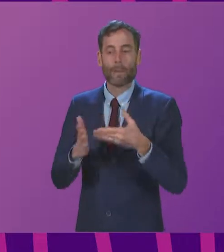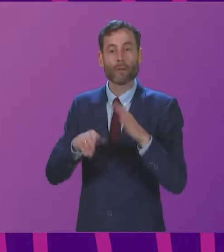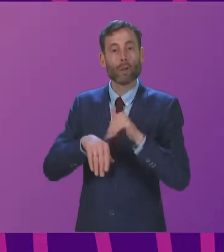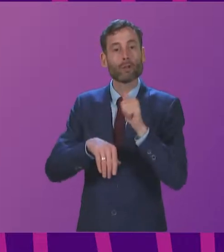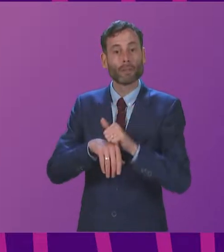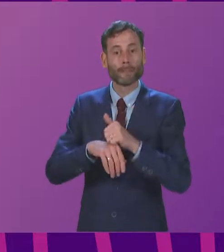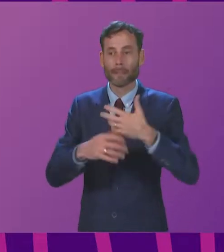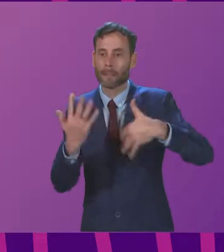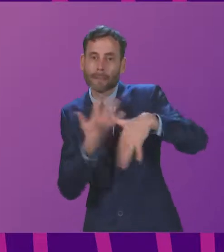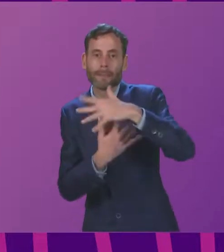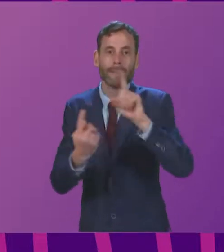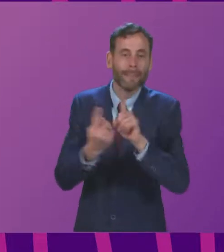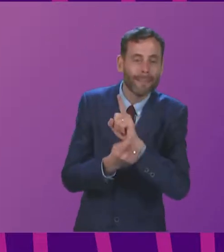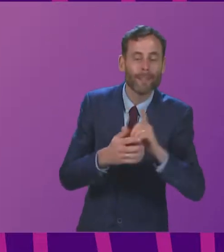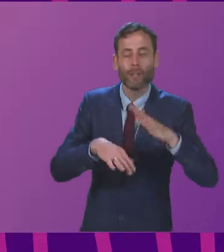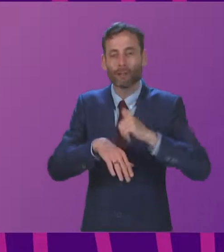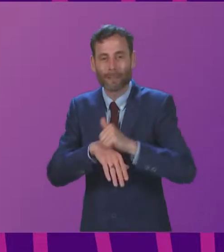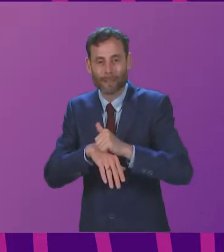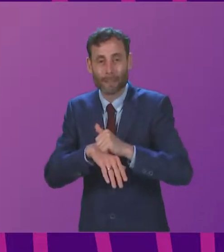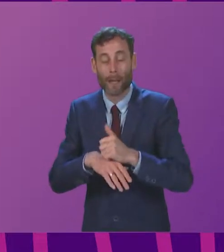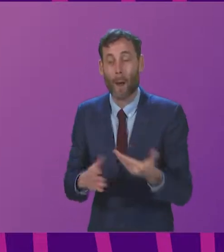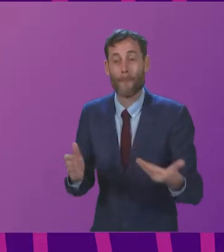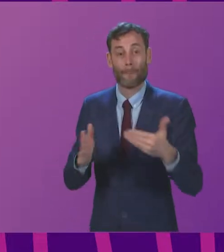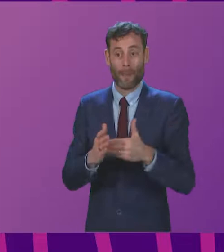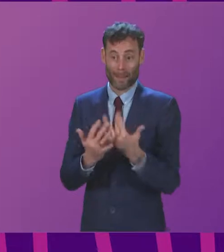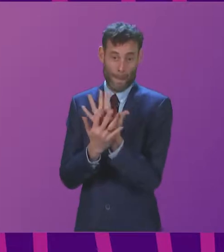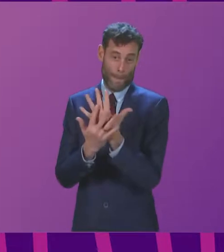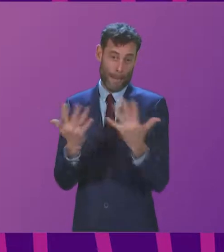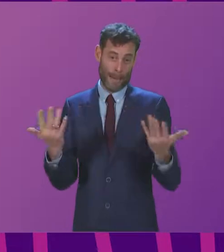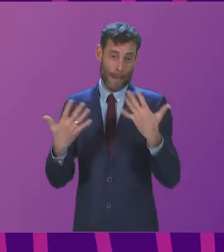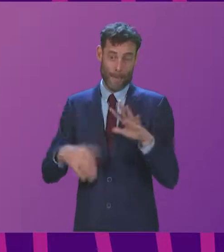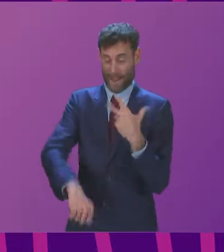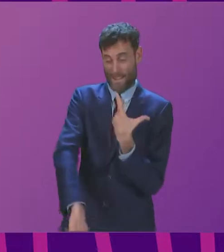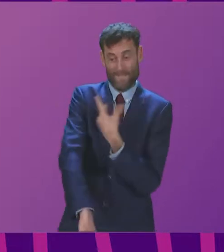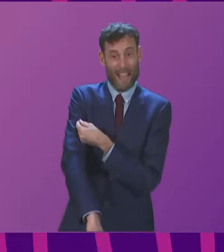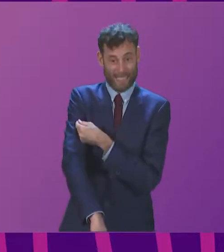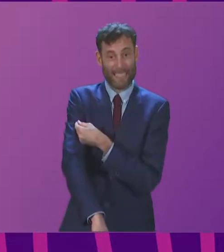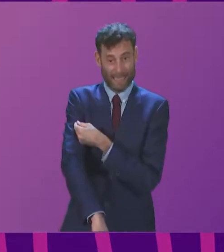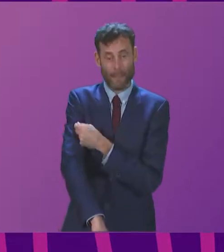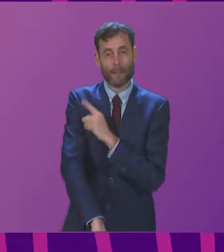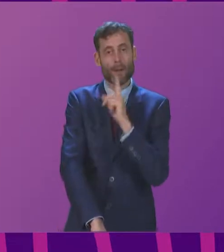likely to be some waning of vaccine immunity, which is why booster jags matter so much.